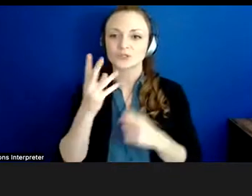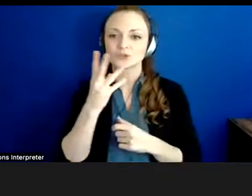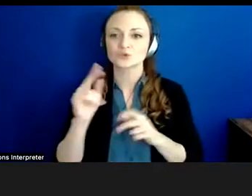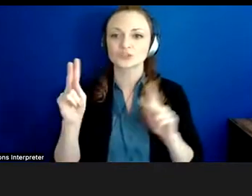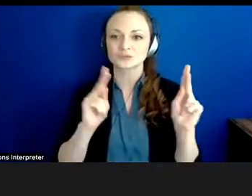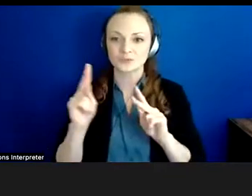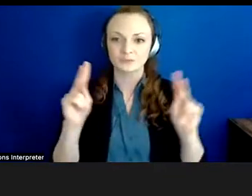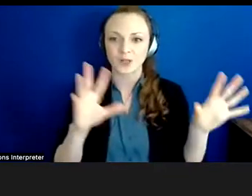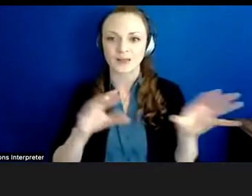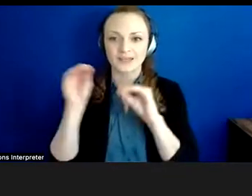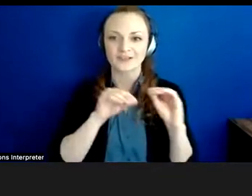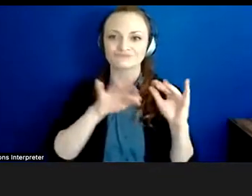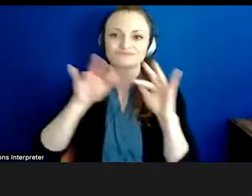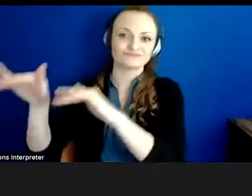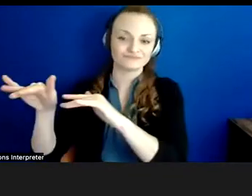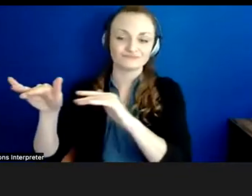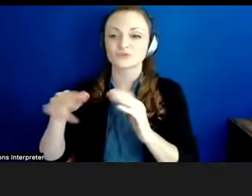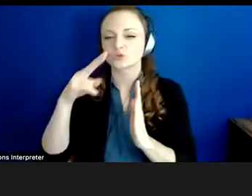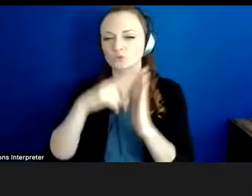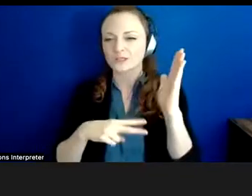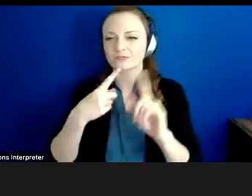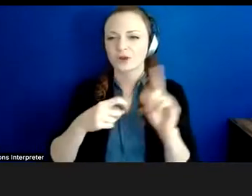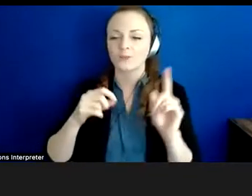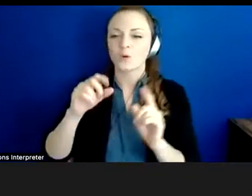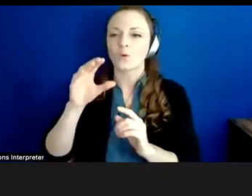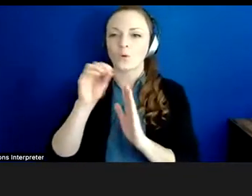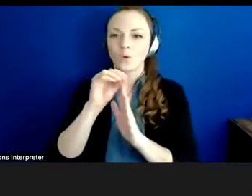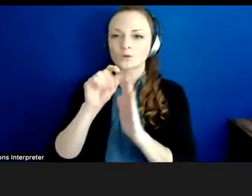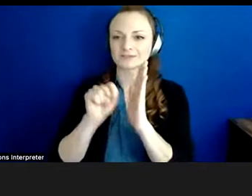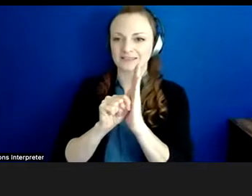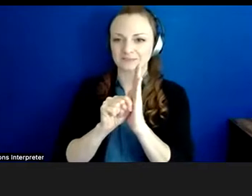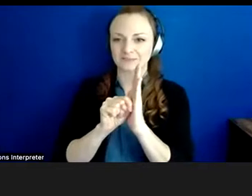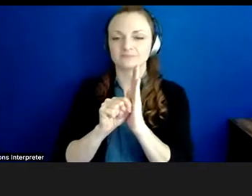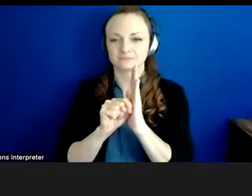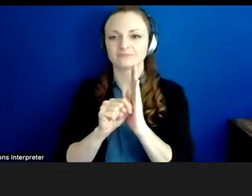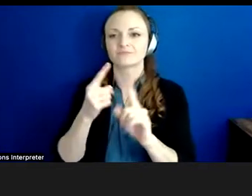the Old Testament in the book of Exodus. 19:07:32 So. the very story that you read